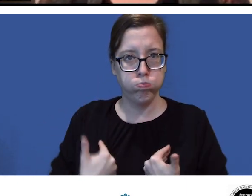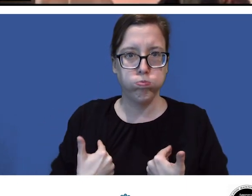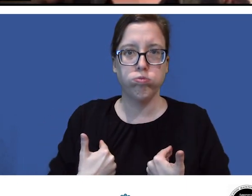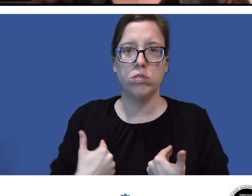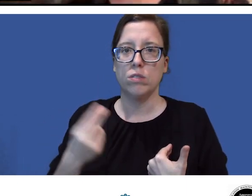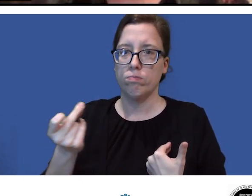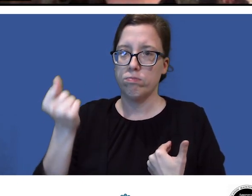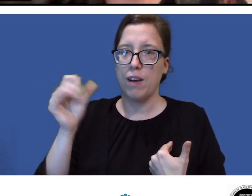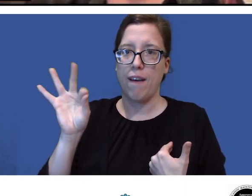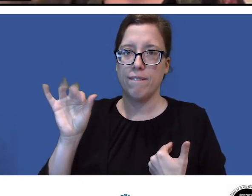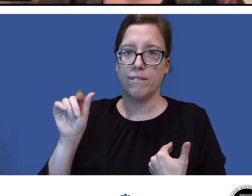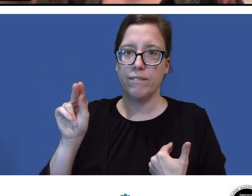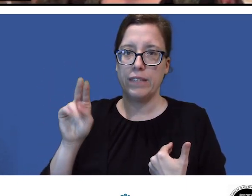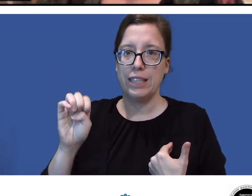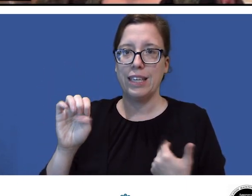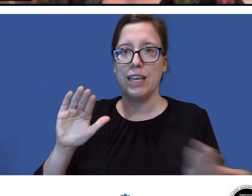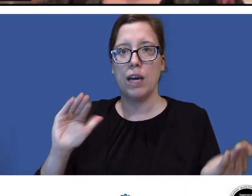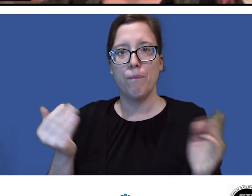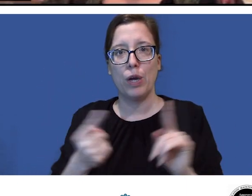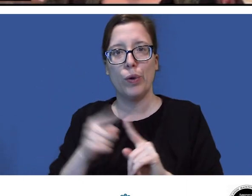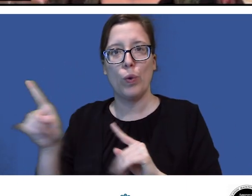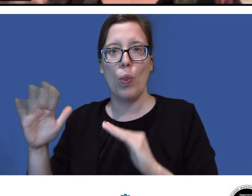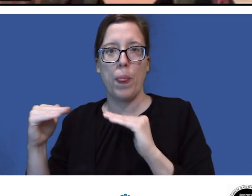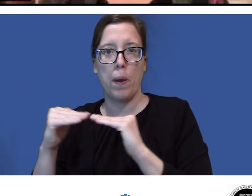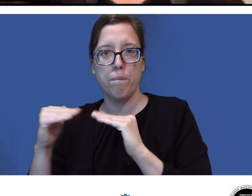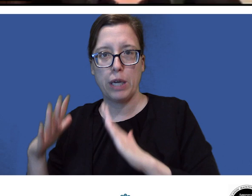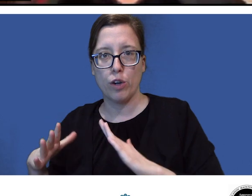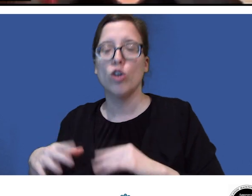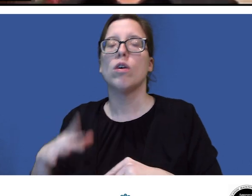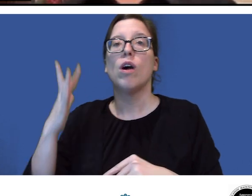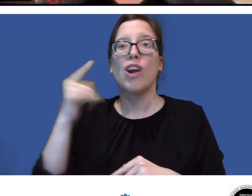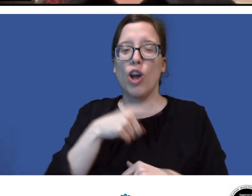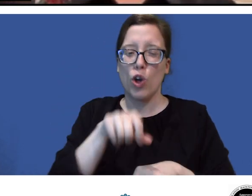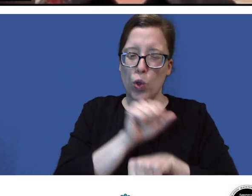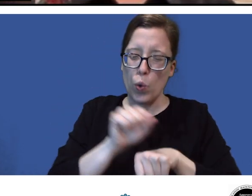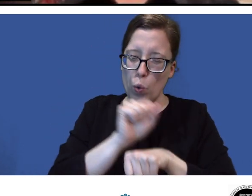to use what vision they have, right? And especially if they can't hear much,